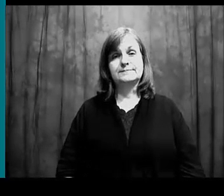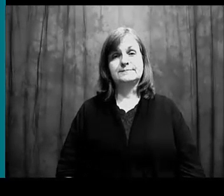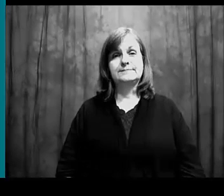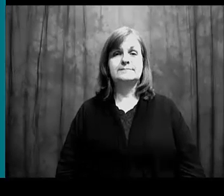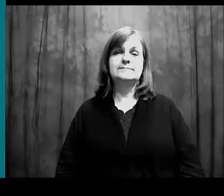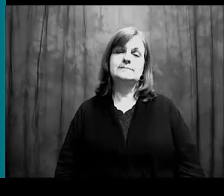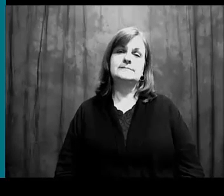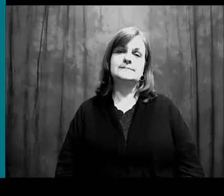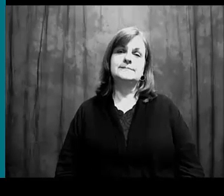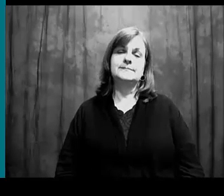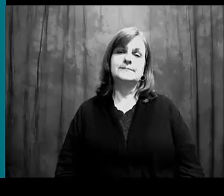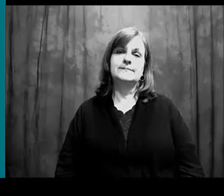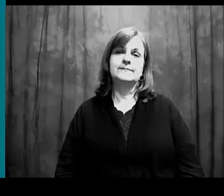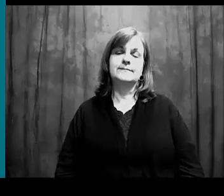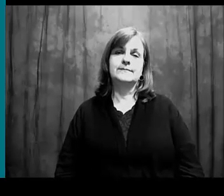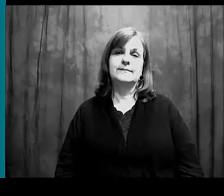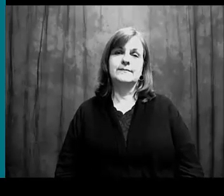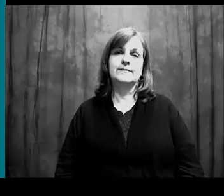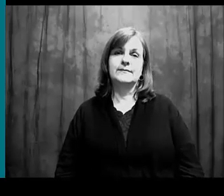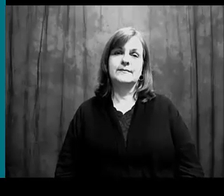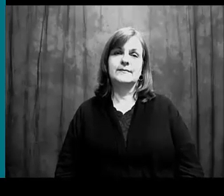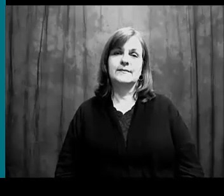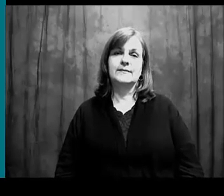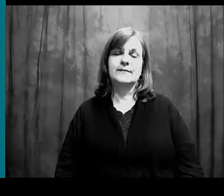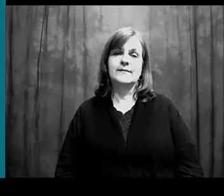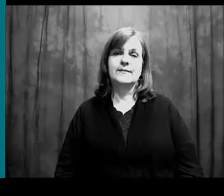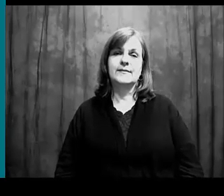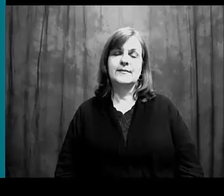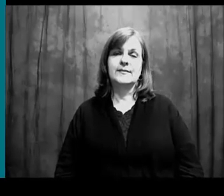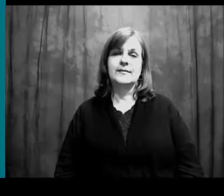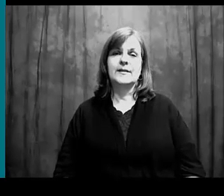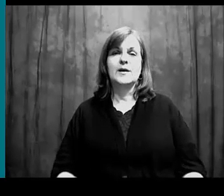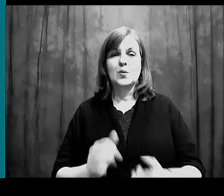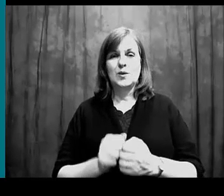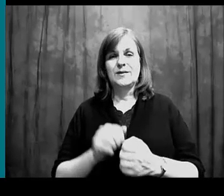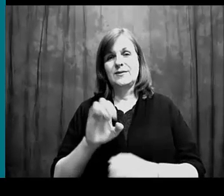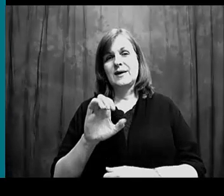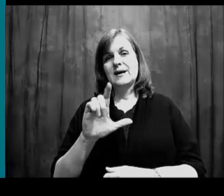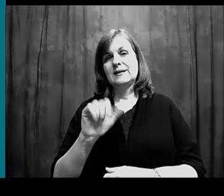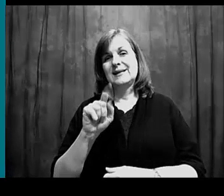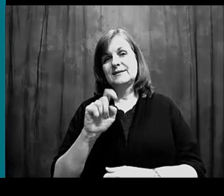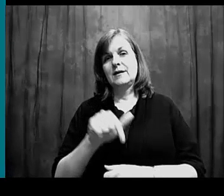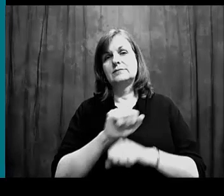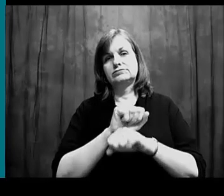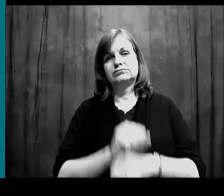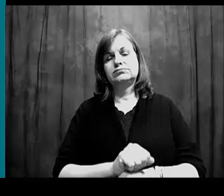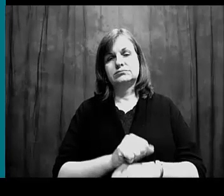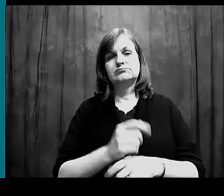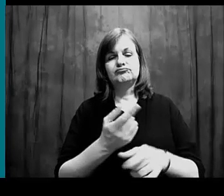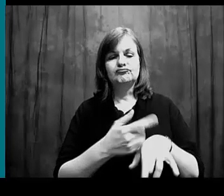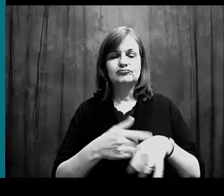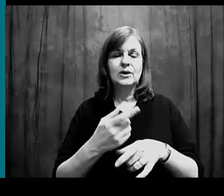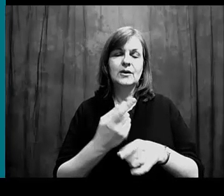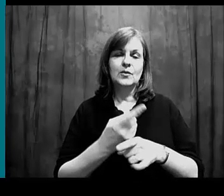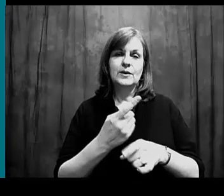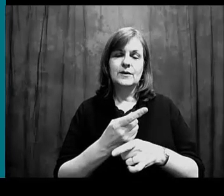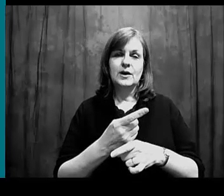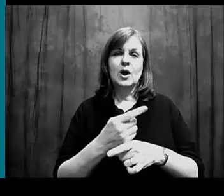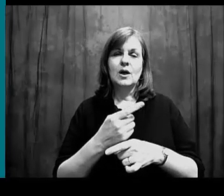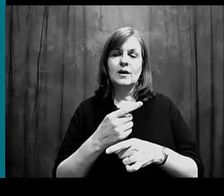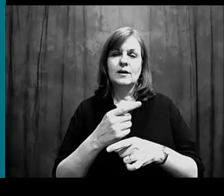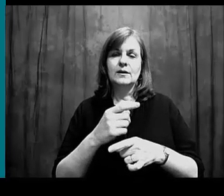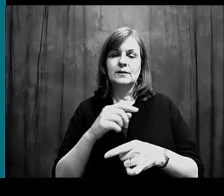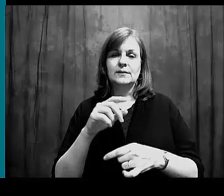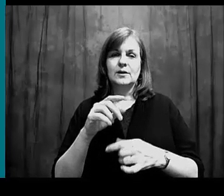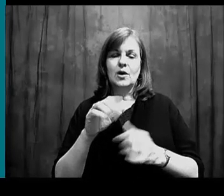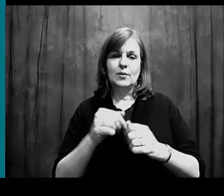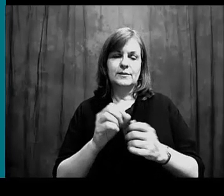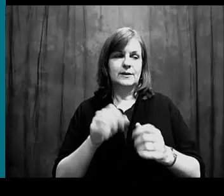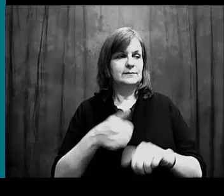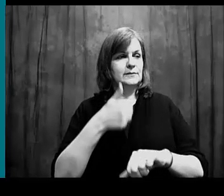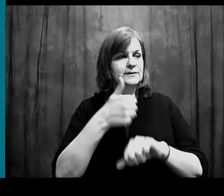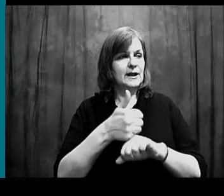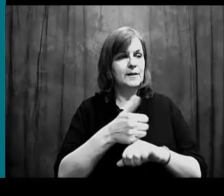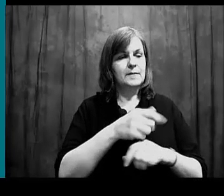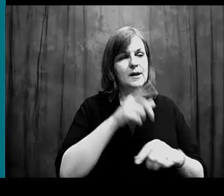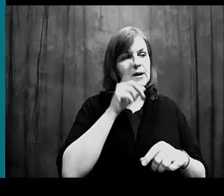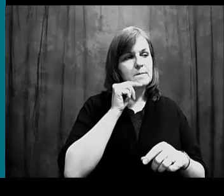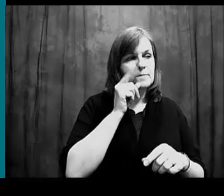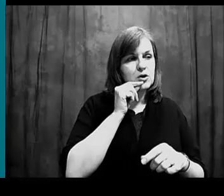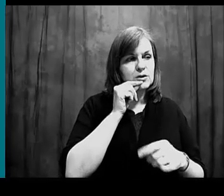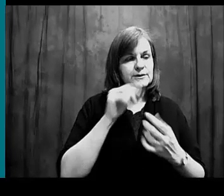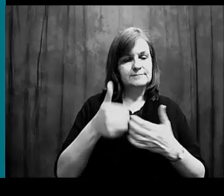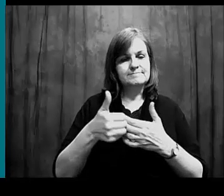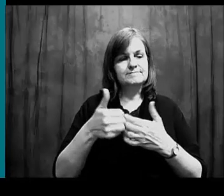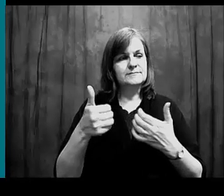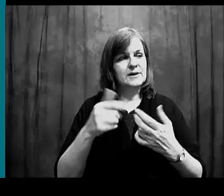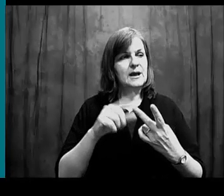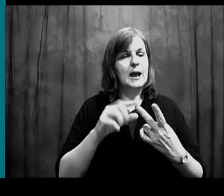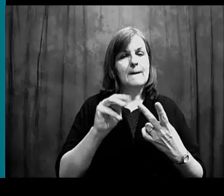so when we map out in a classical view of tetrapods we always put birds outside mammals outside and then reptiles